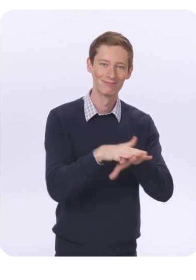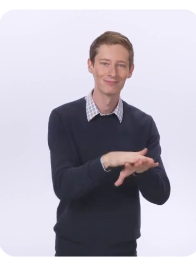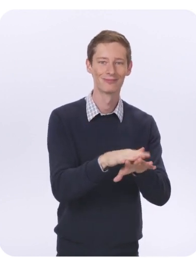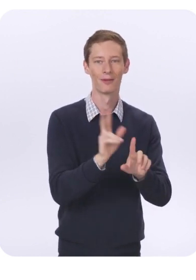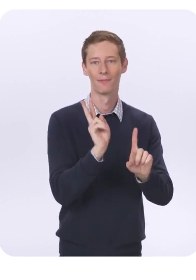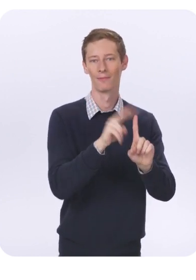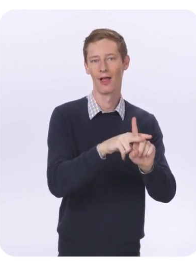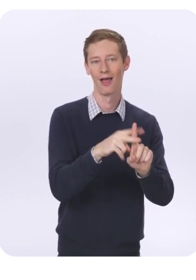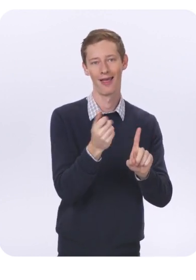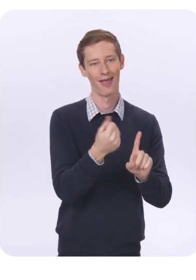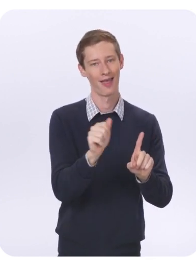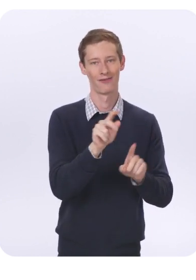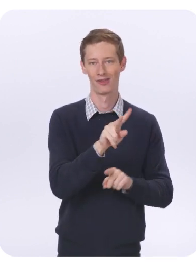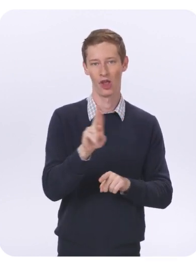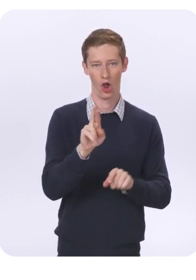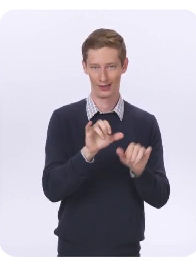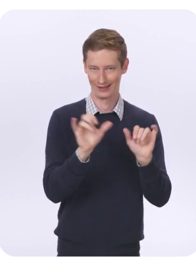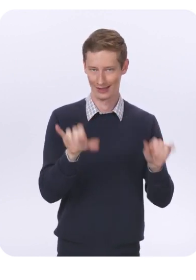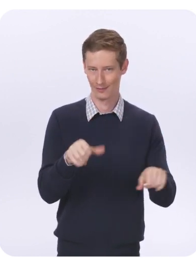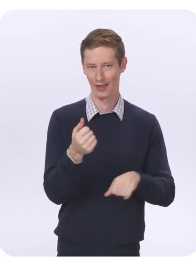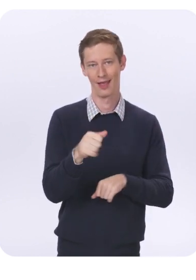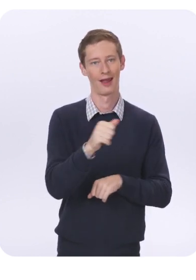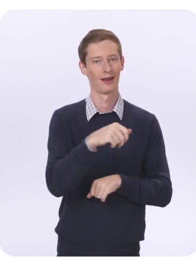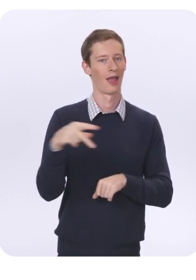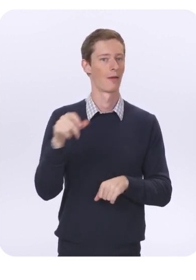without requiring applications to pass any additional buffers.